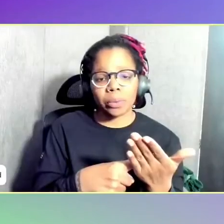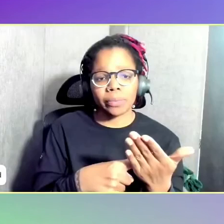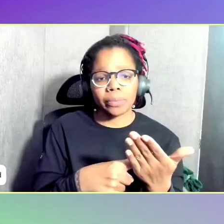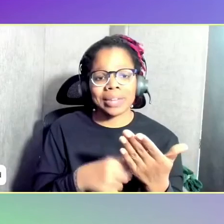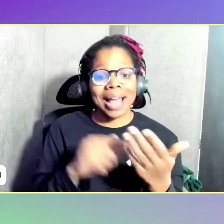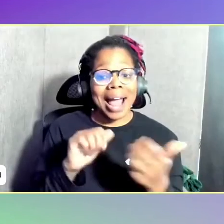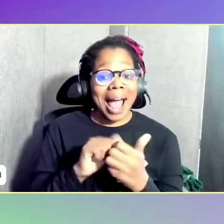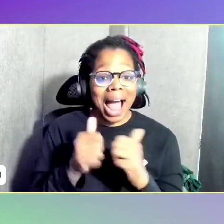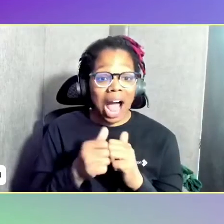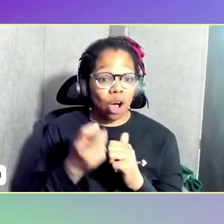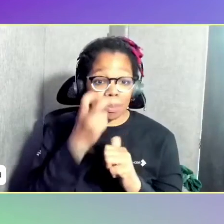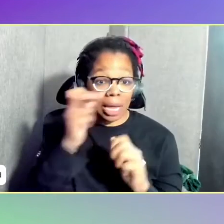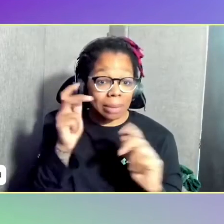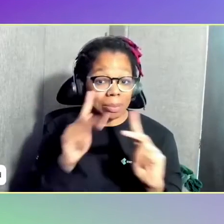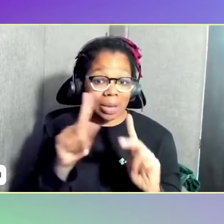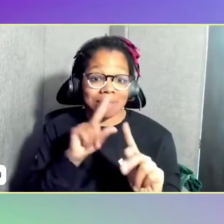Champion